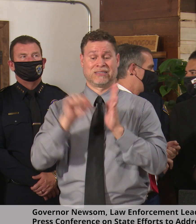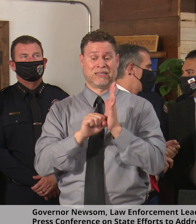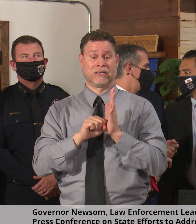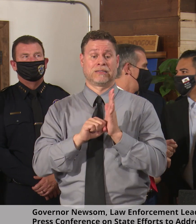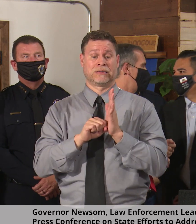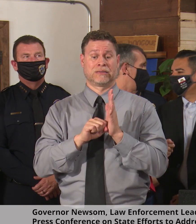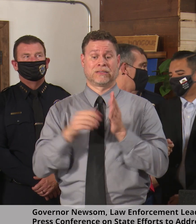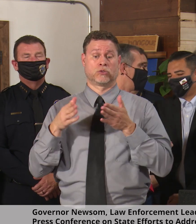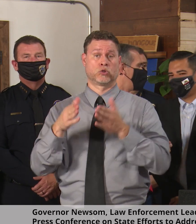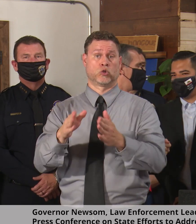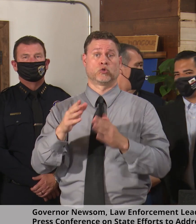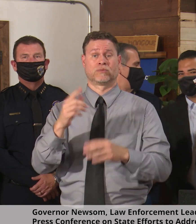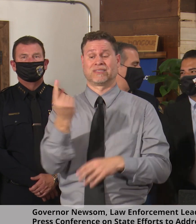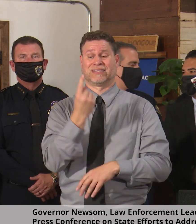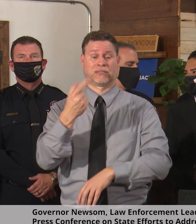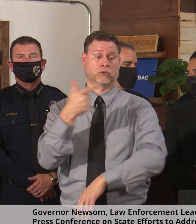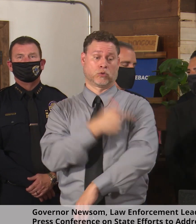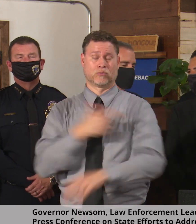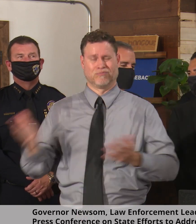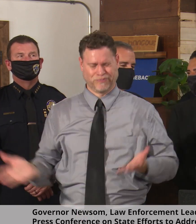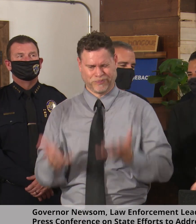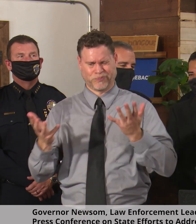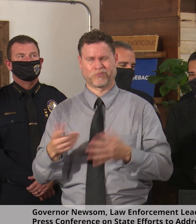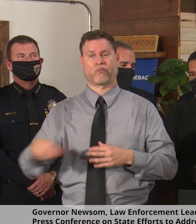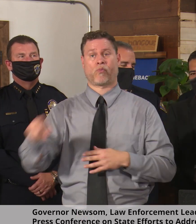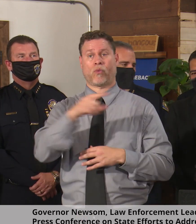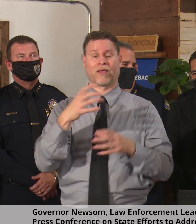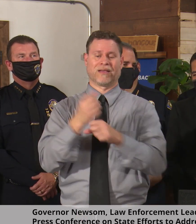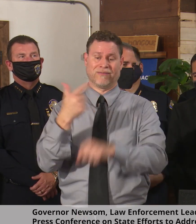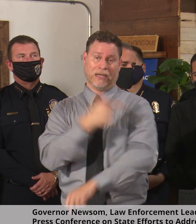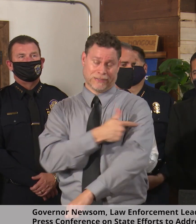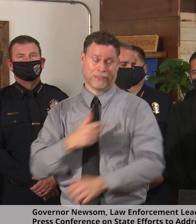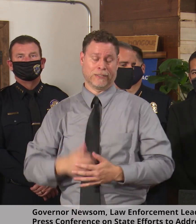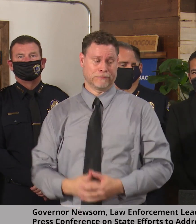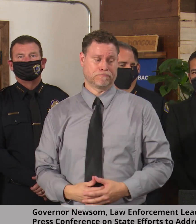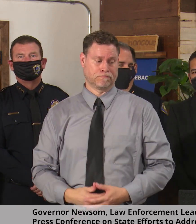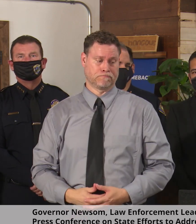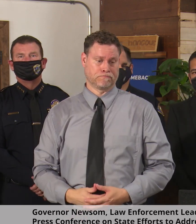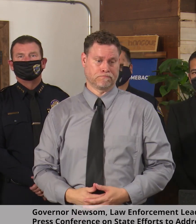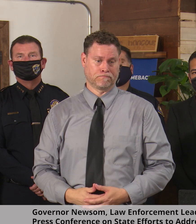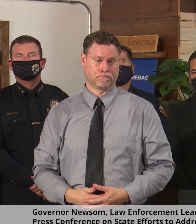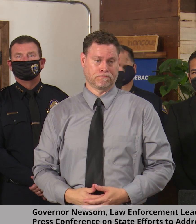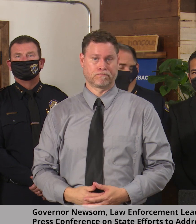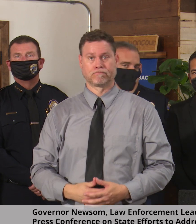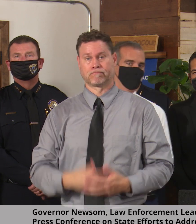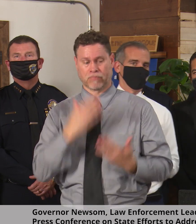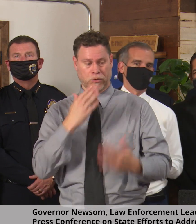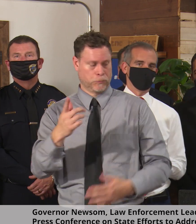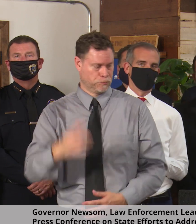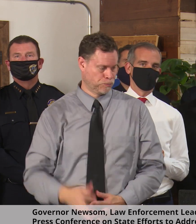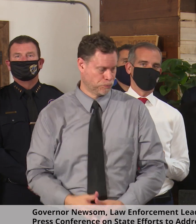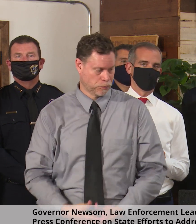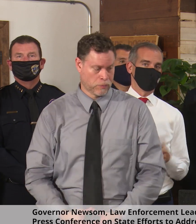of single doses and I want to encourage people on vaccinated, to get vaccinated. Thank you governor.